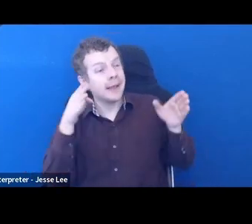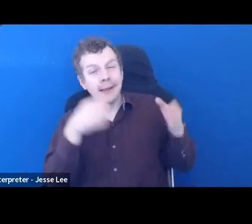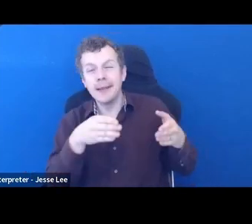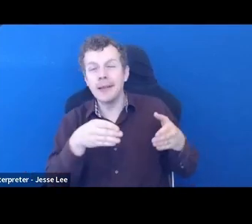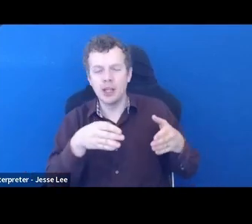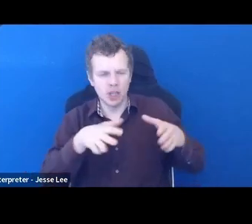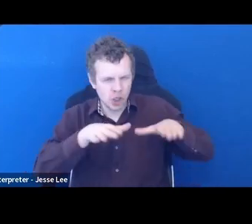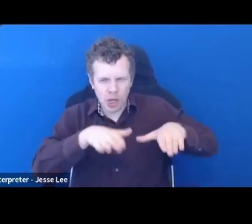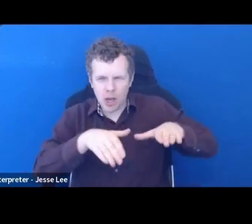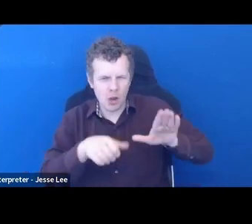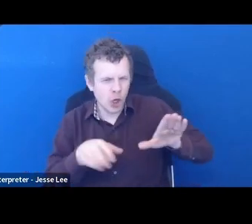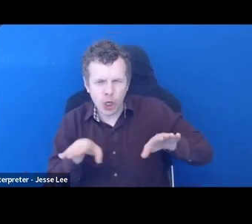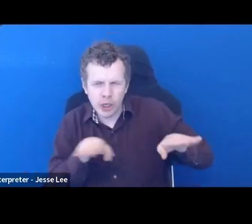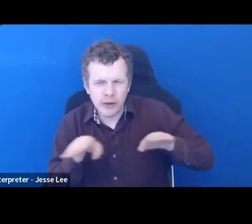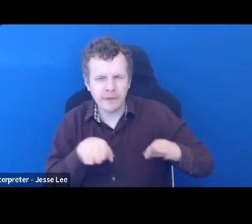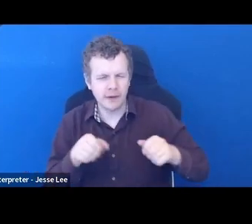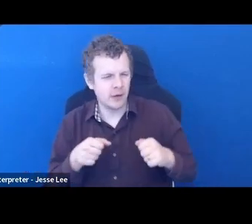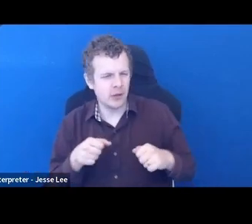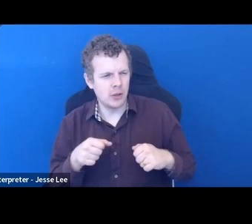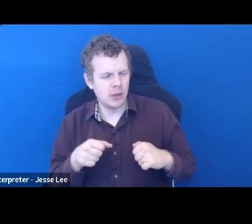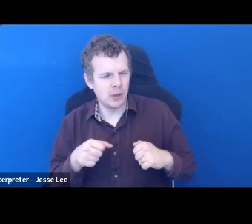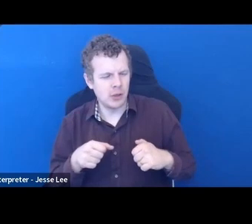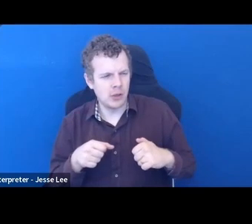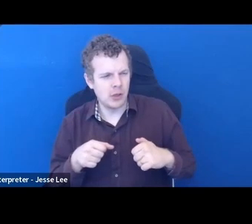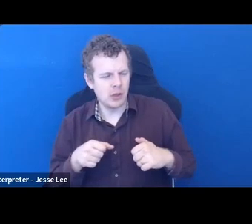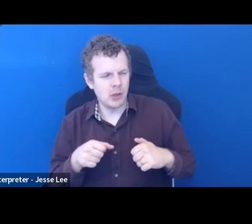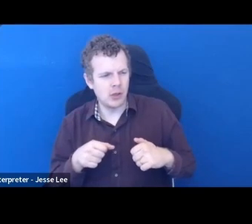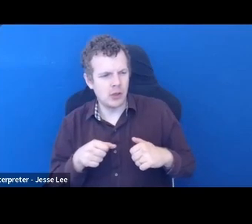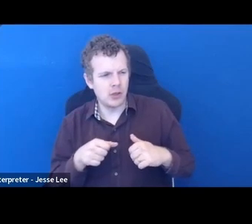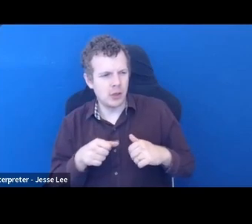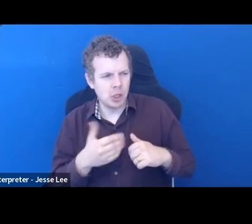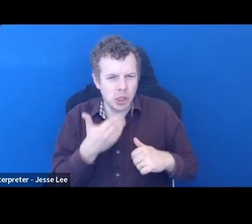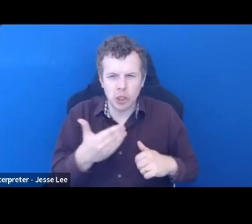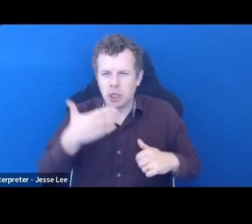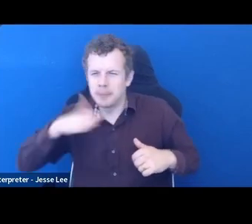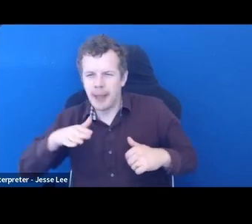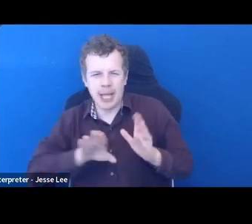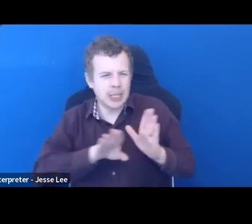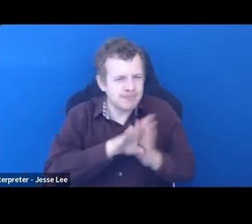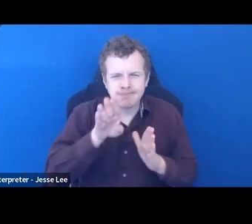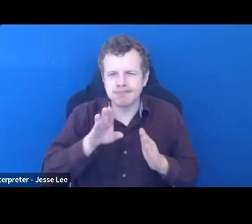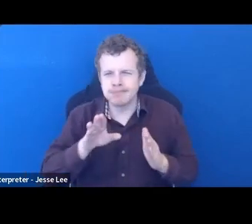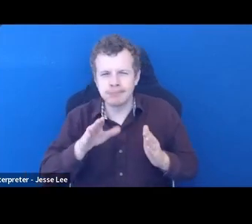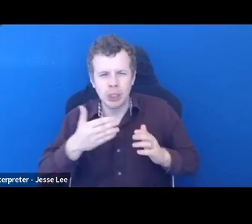How they perform on this measure and that measure. And what happens if we tweak this or tweak that?